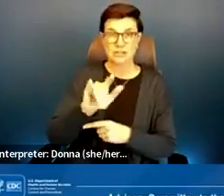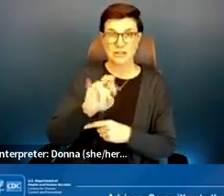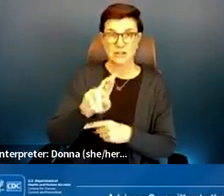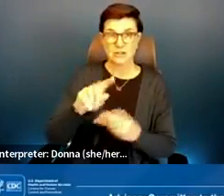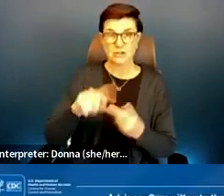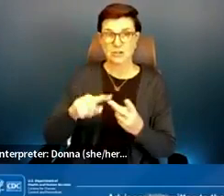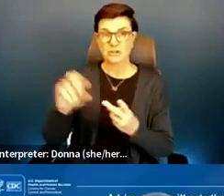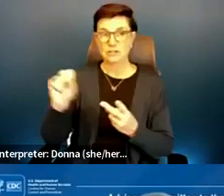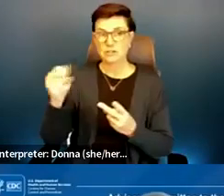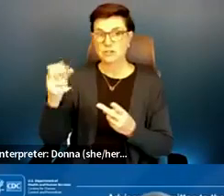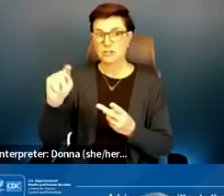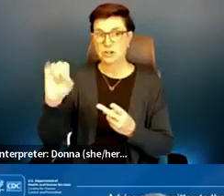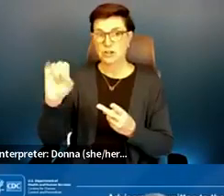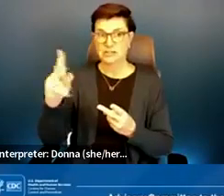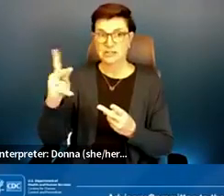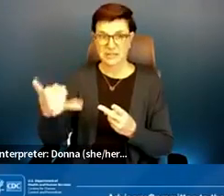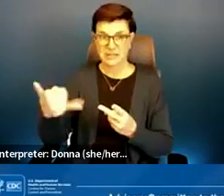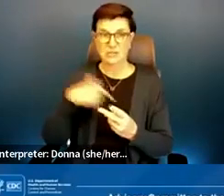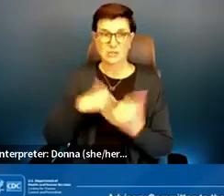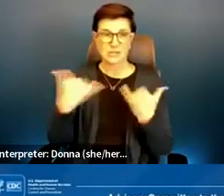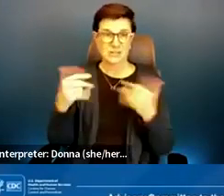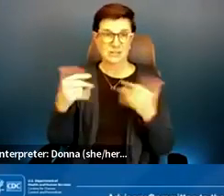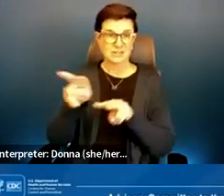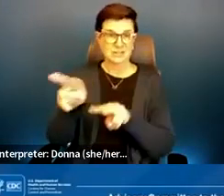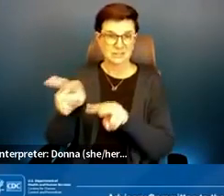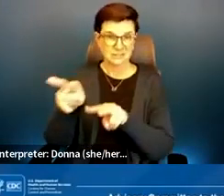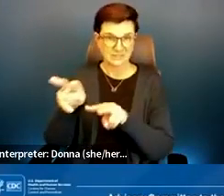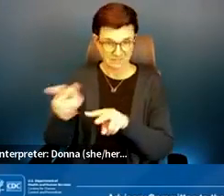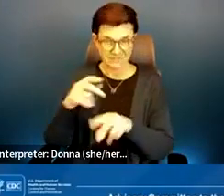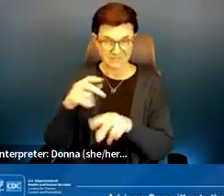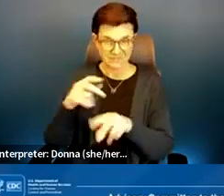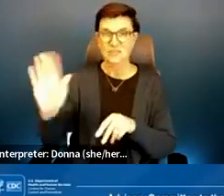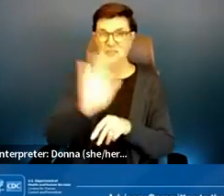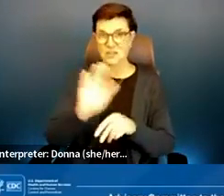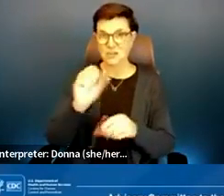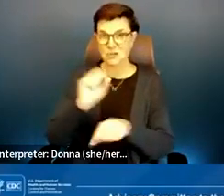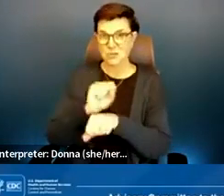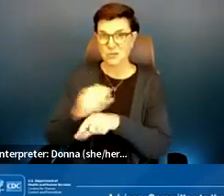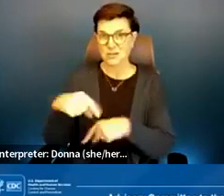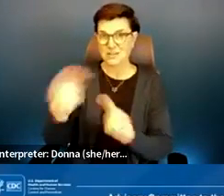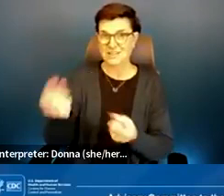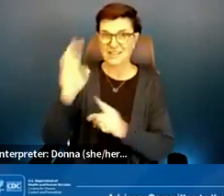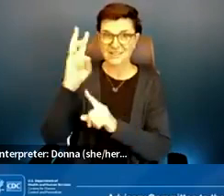And we look forward to hearing the presentation of their work over the past six months, and I truly want to thank them as well